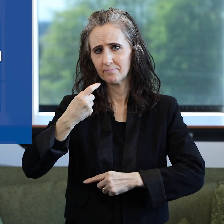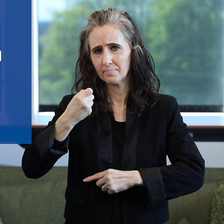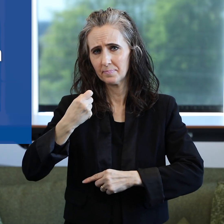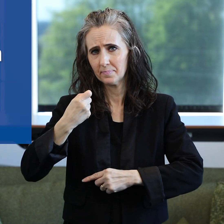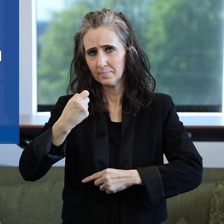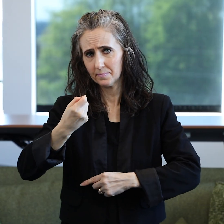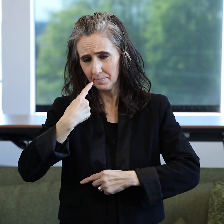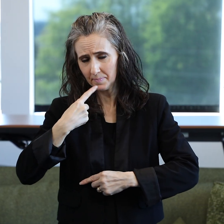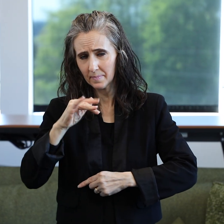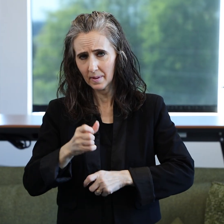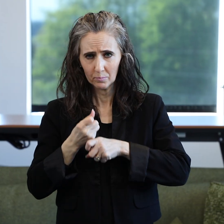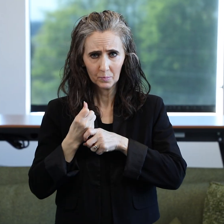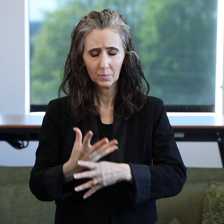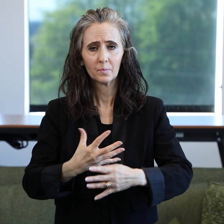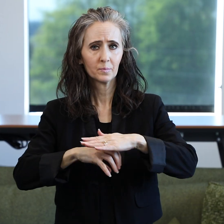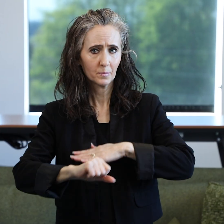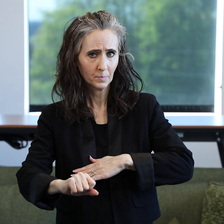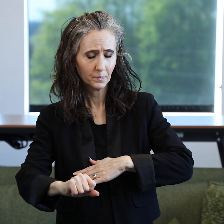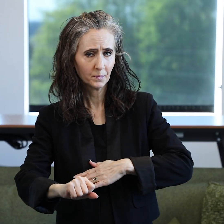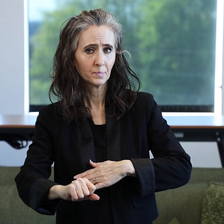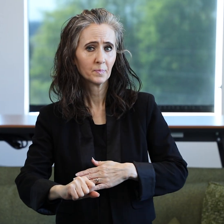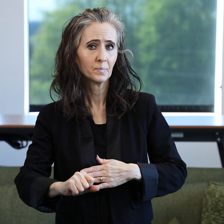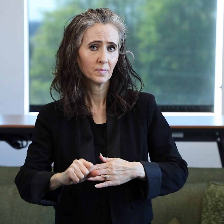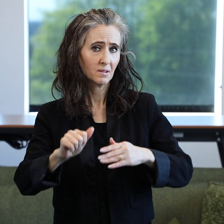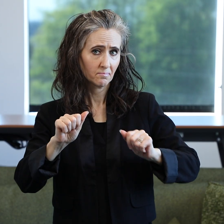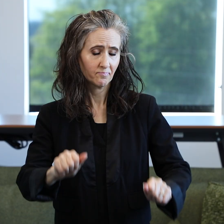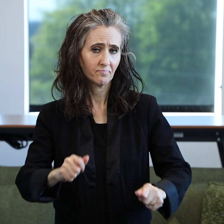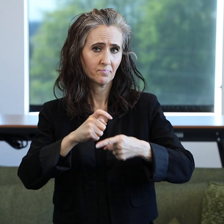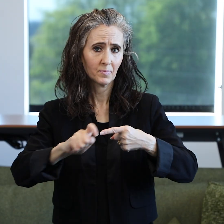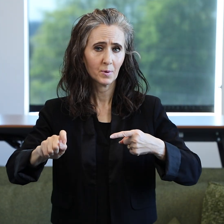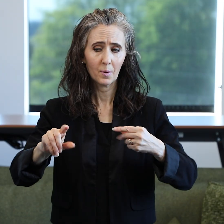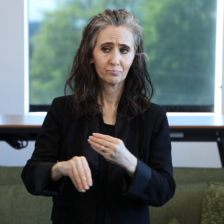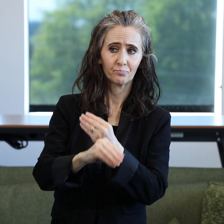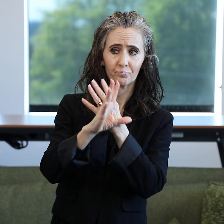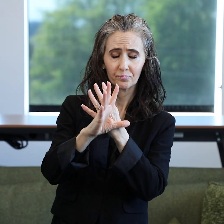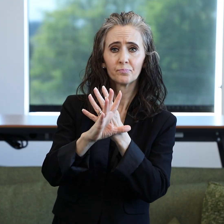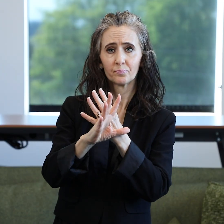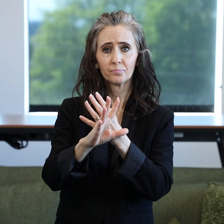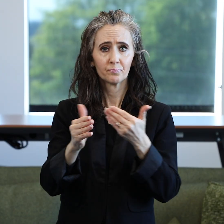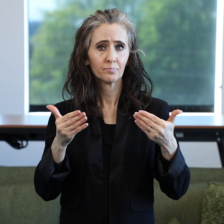abortion means meeting a provider over the computer or phone to get pills that will cause you to have an abortion.